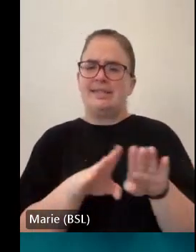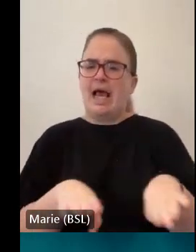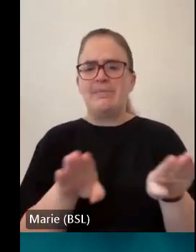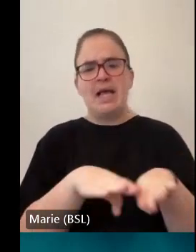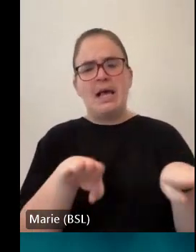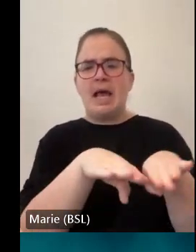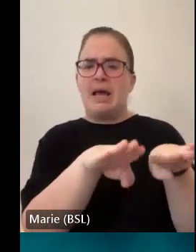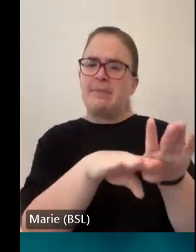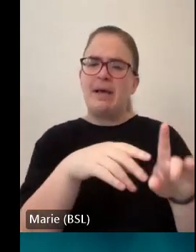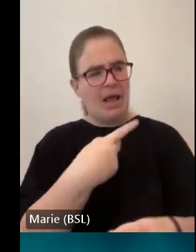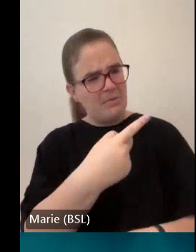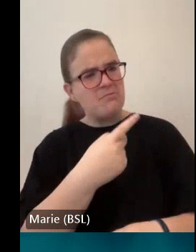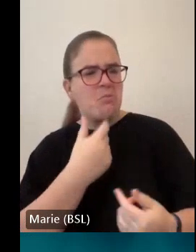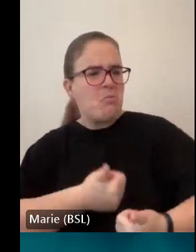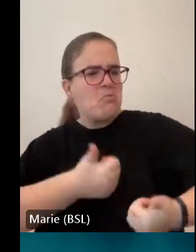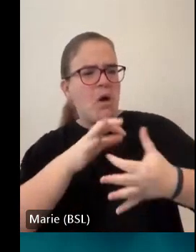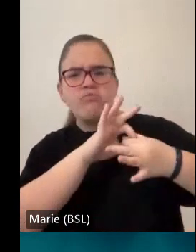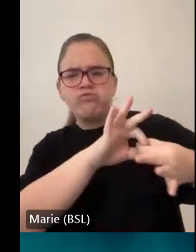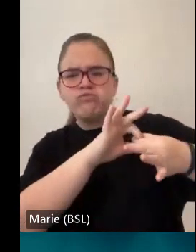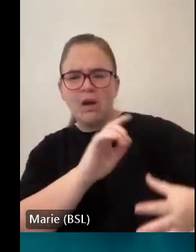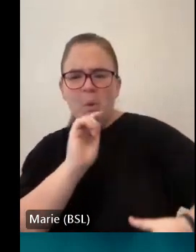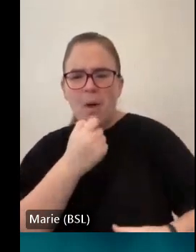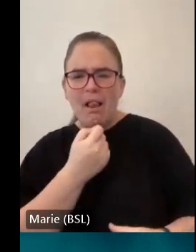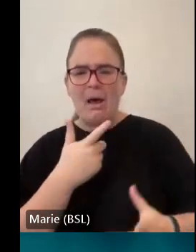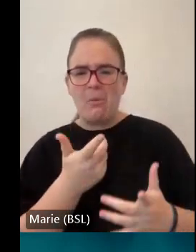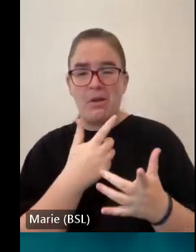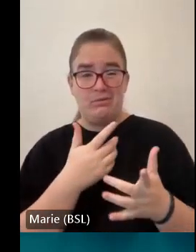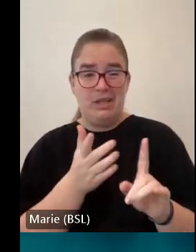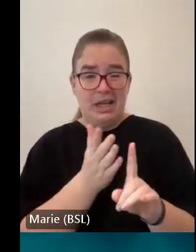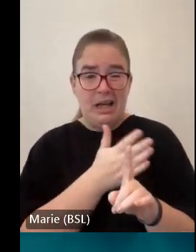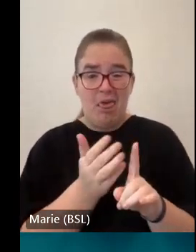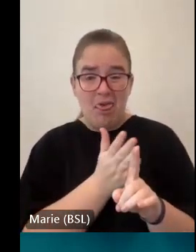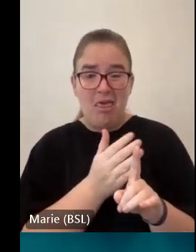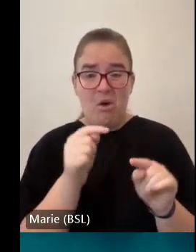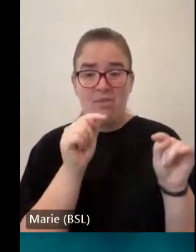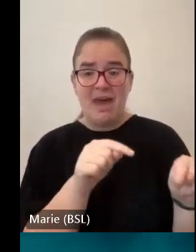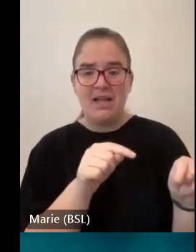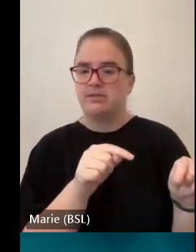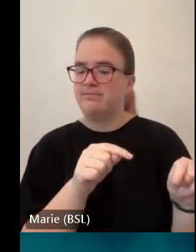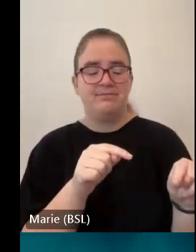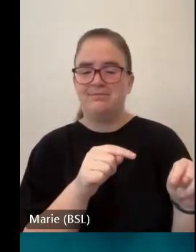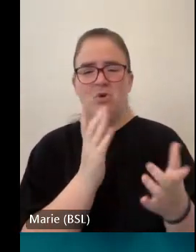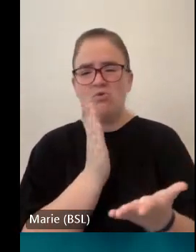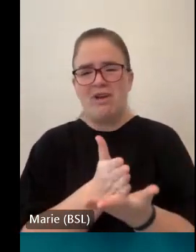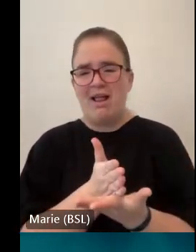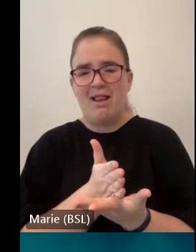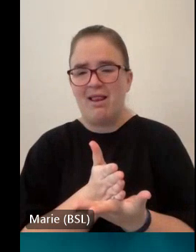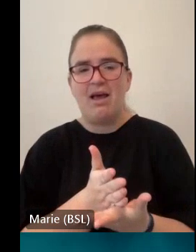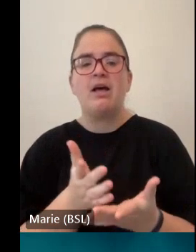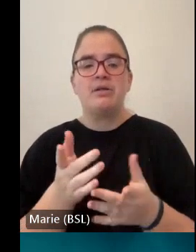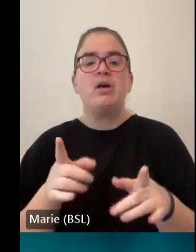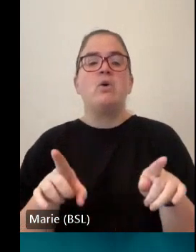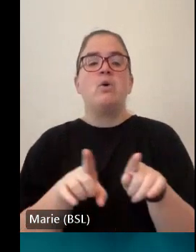common and just really exploit that element of it. And so there is such a thing as as reverse image searching,